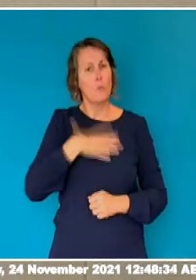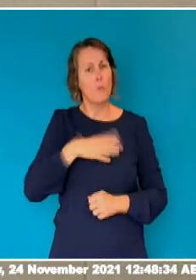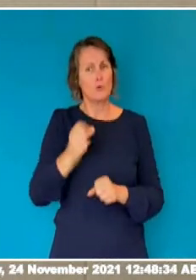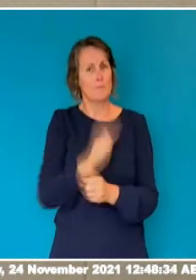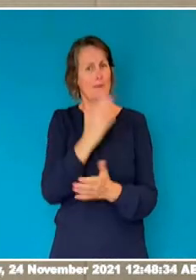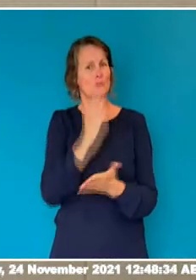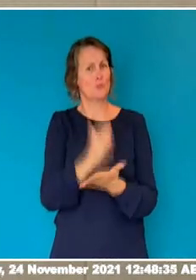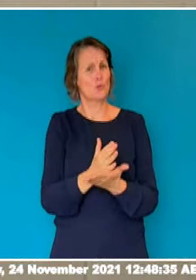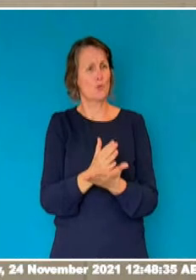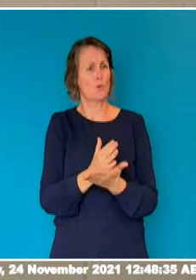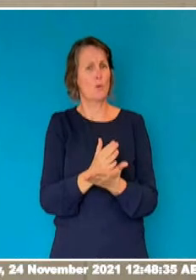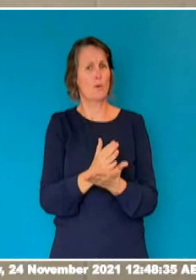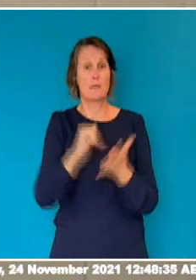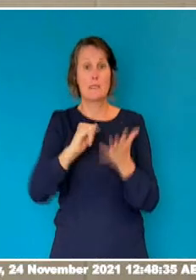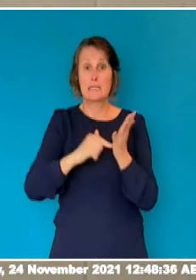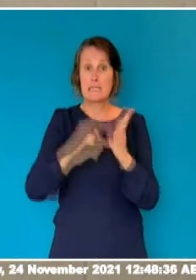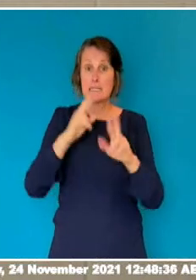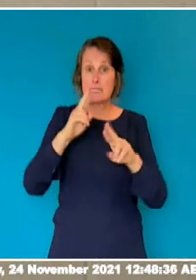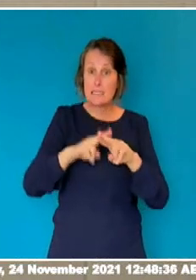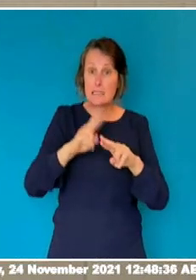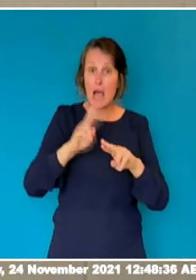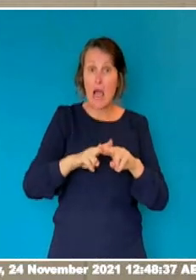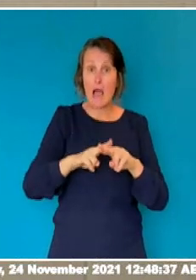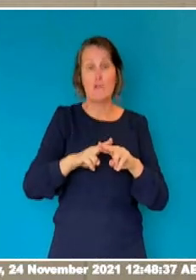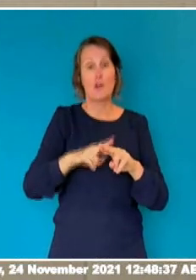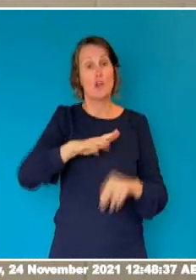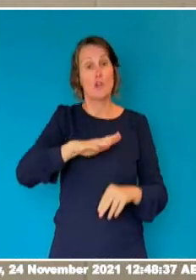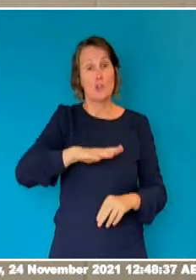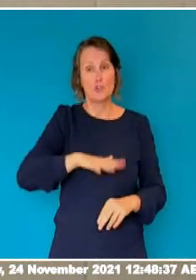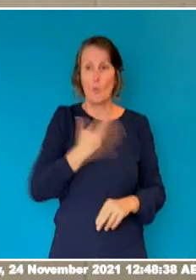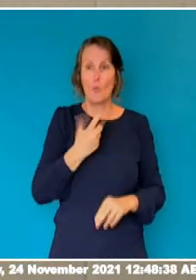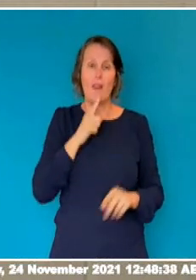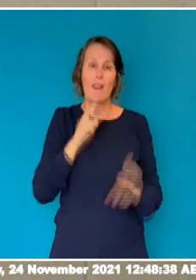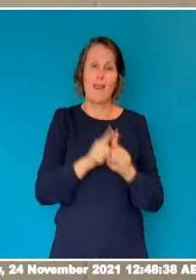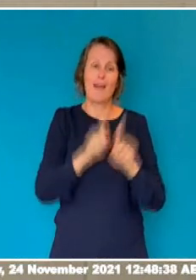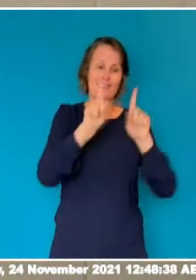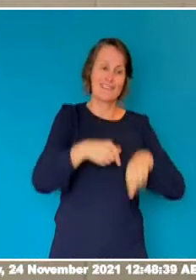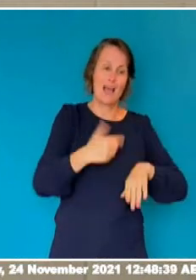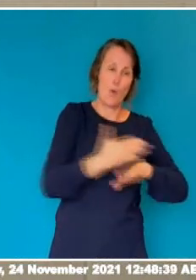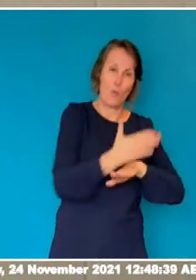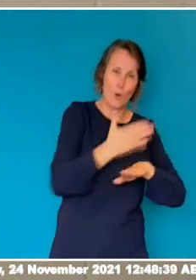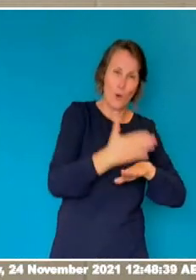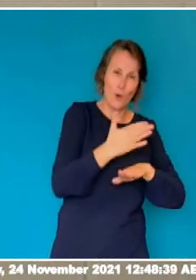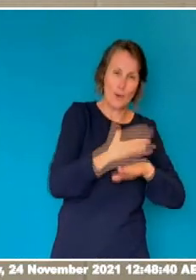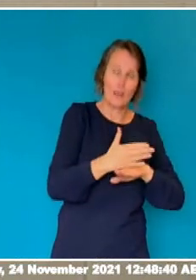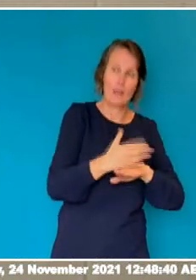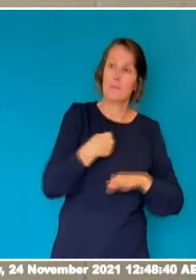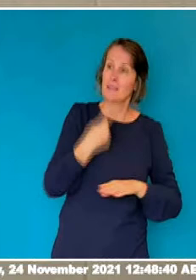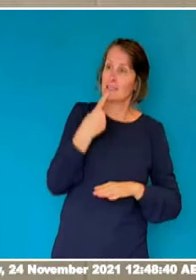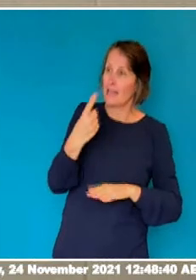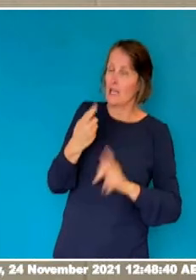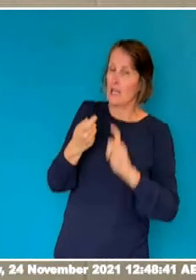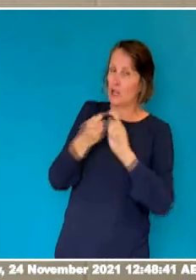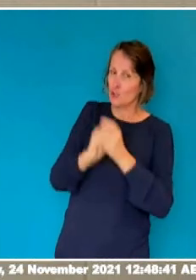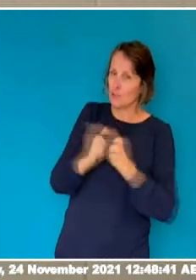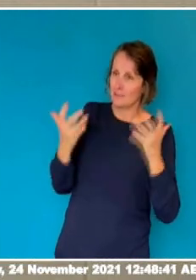to relive, rejustify, the reasons for which a workplace adjustment has been provided